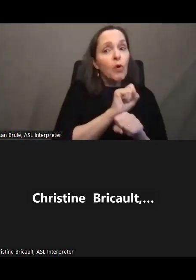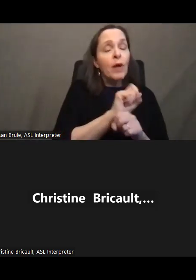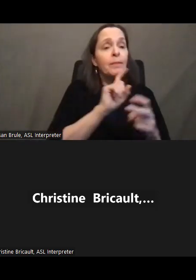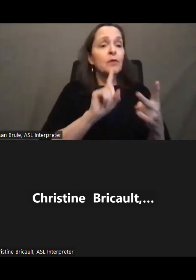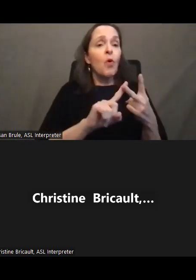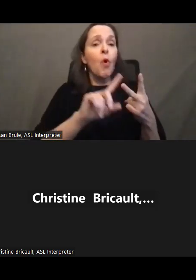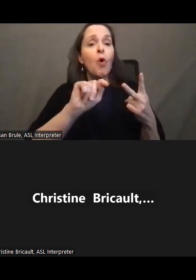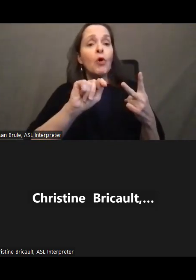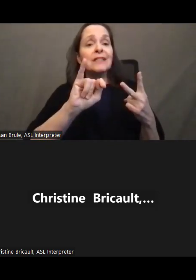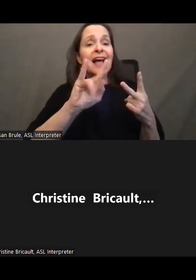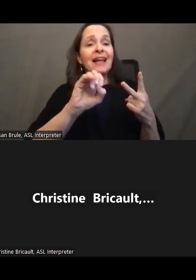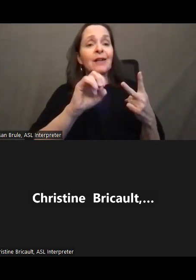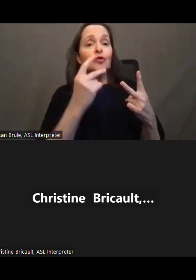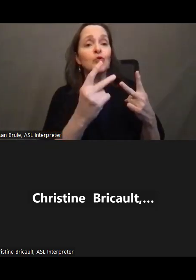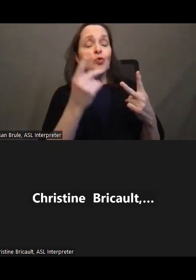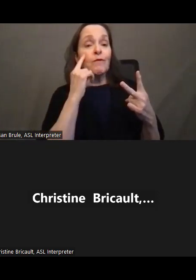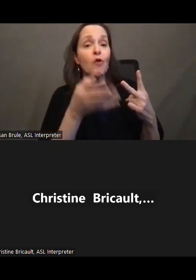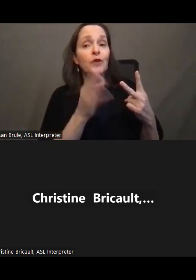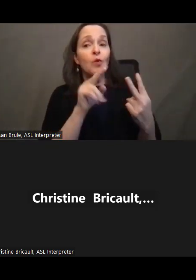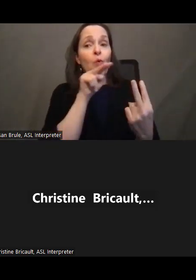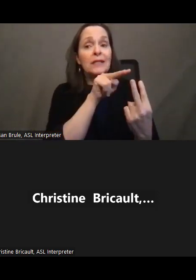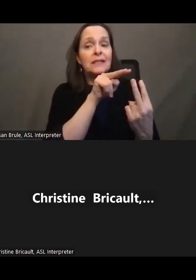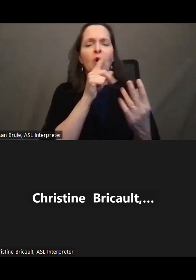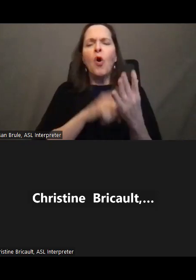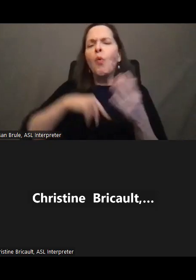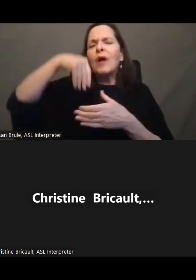If you need an example about what this kind of appeal process would look